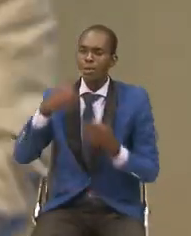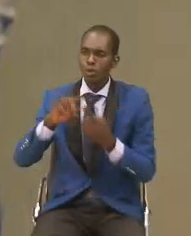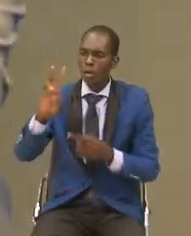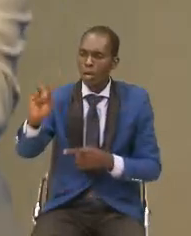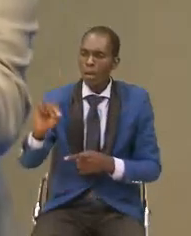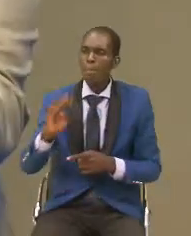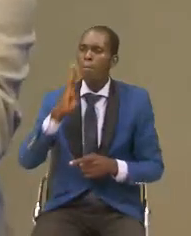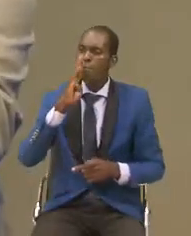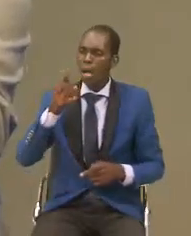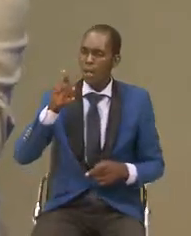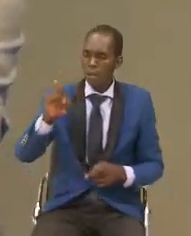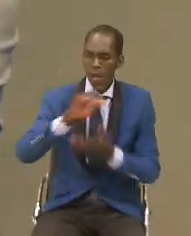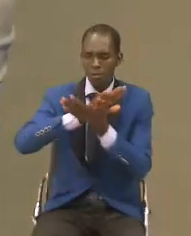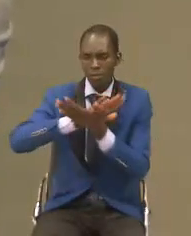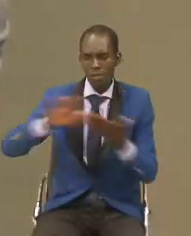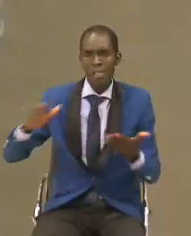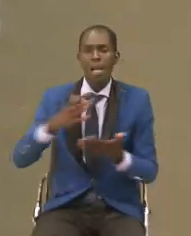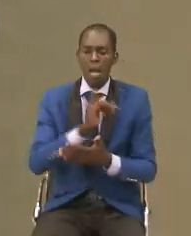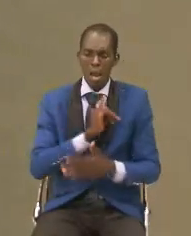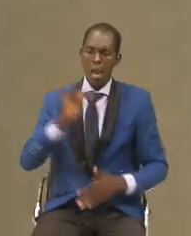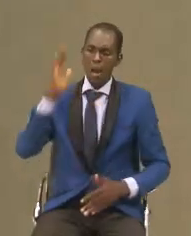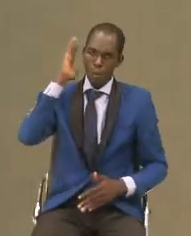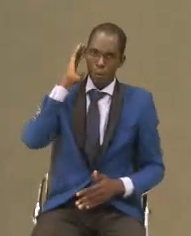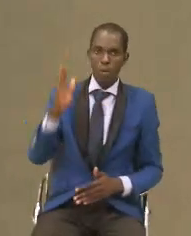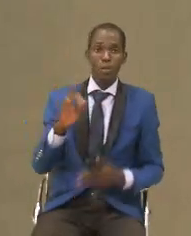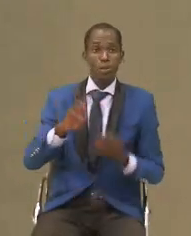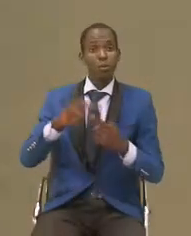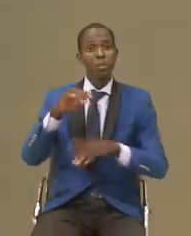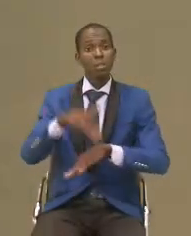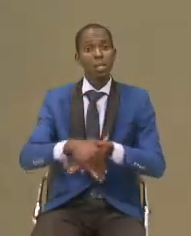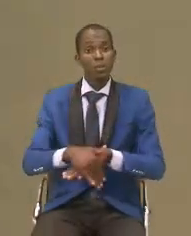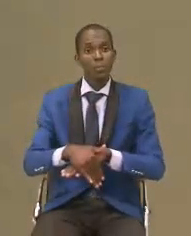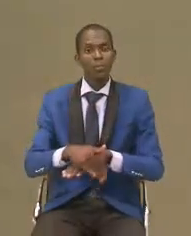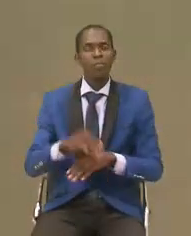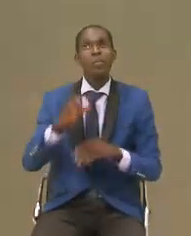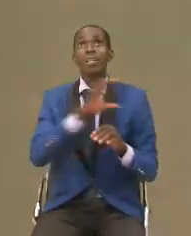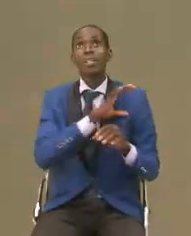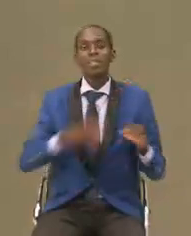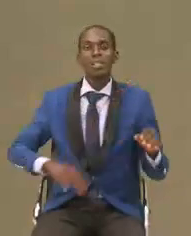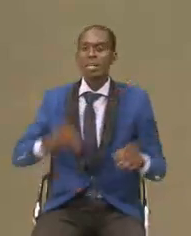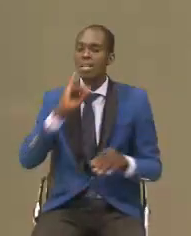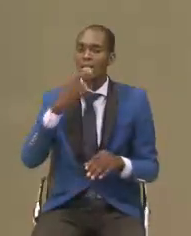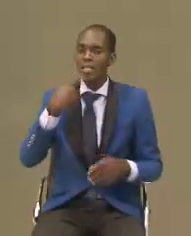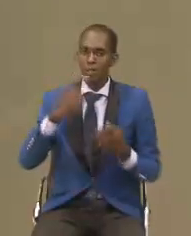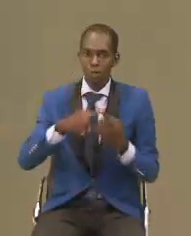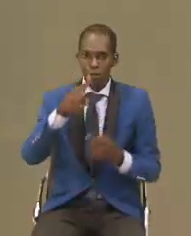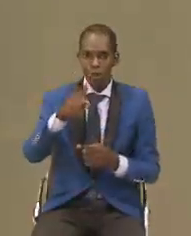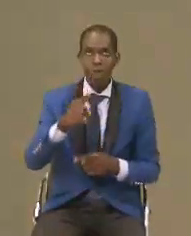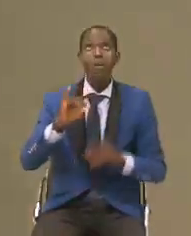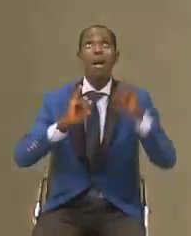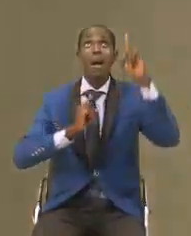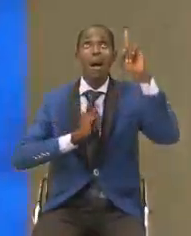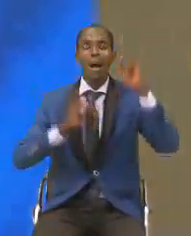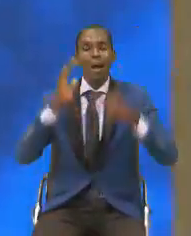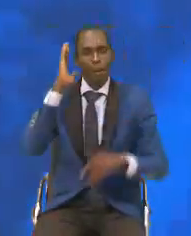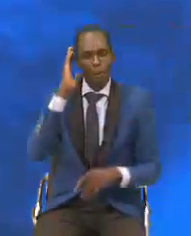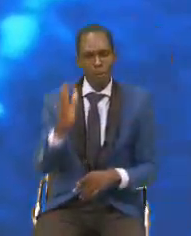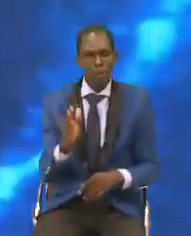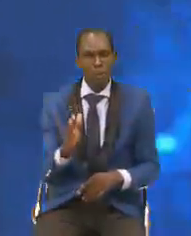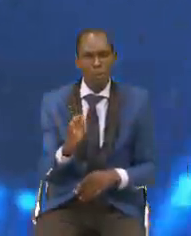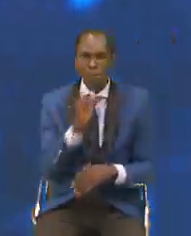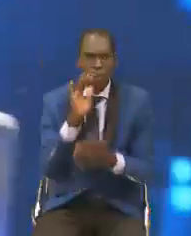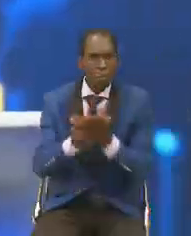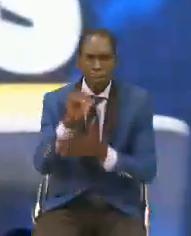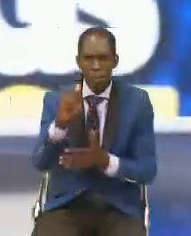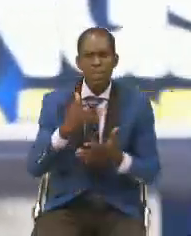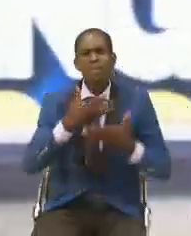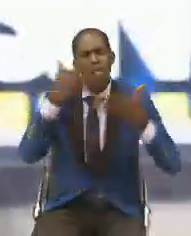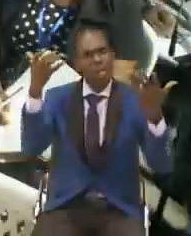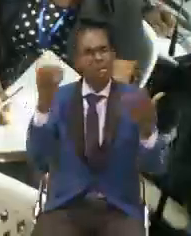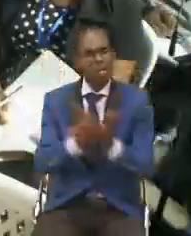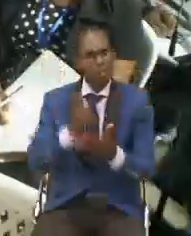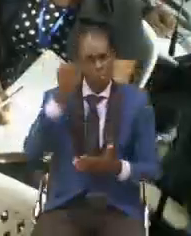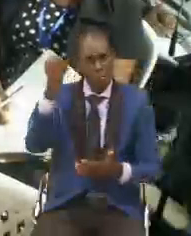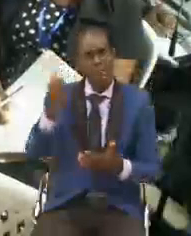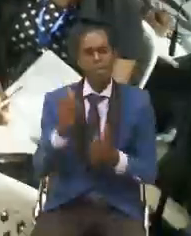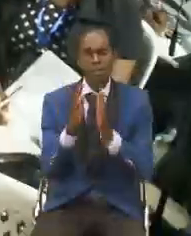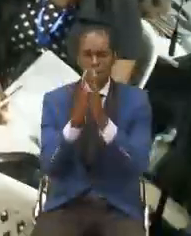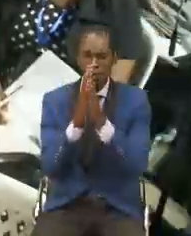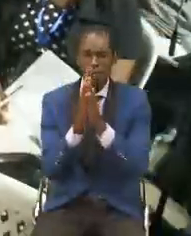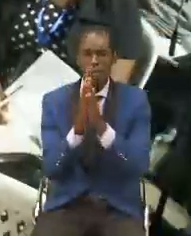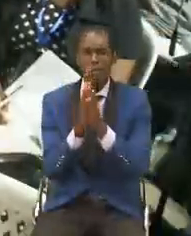and he touched him and said be thou clean i will tonight it is telling you i will i can't hear you